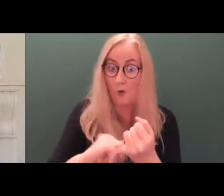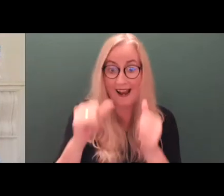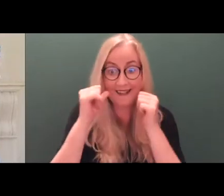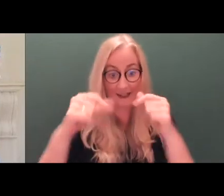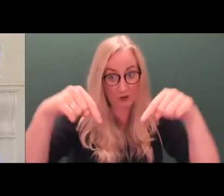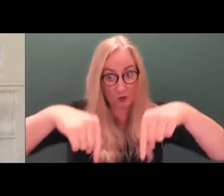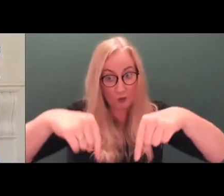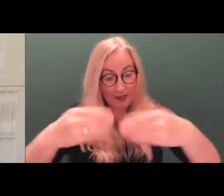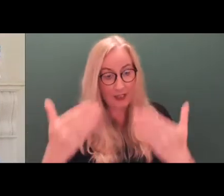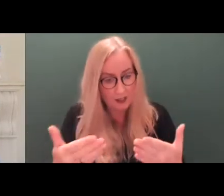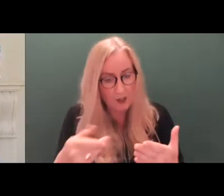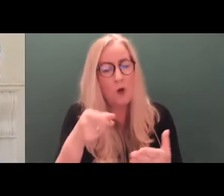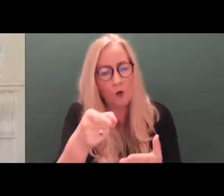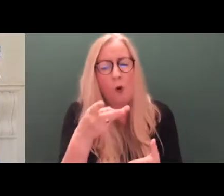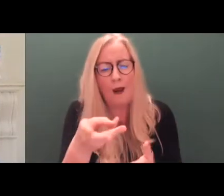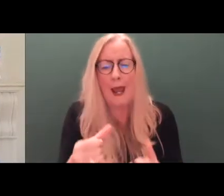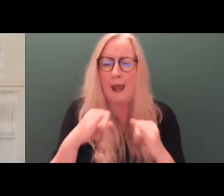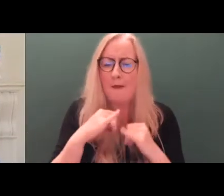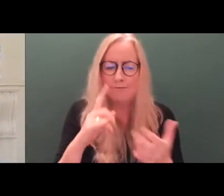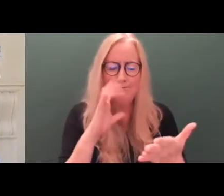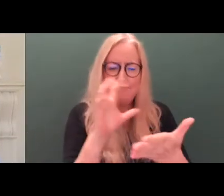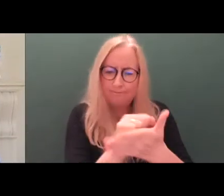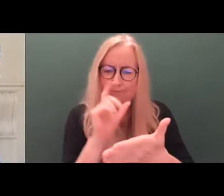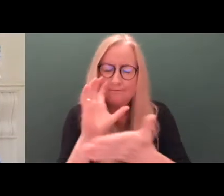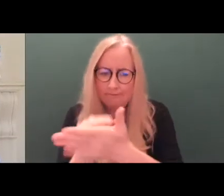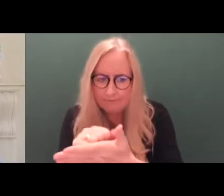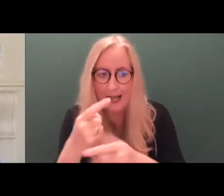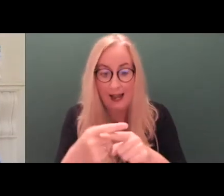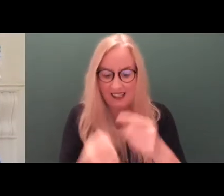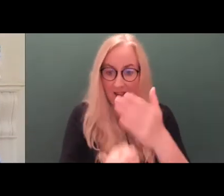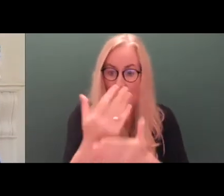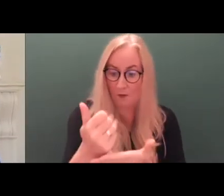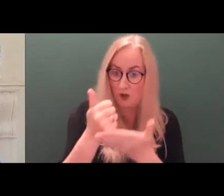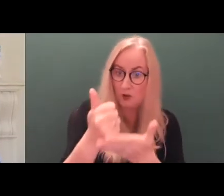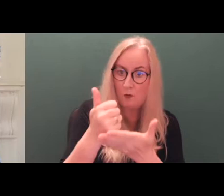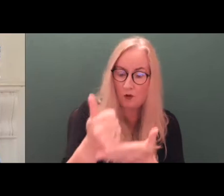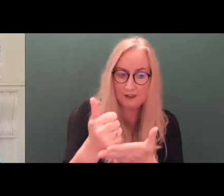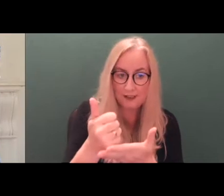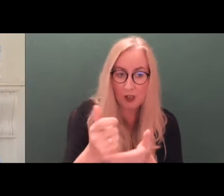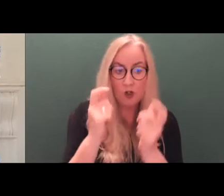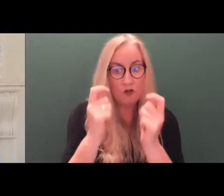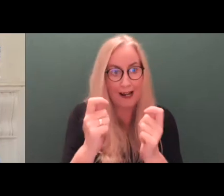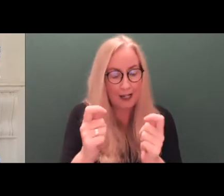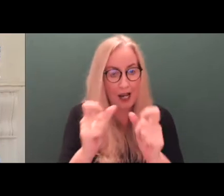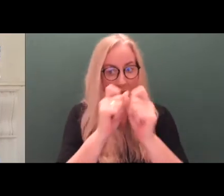will be further able to identify and develop the supports, training and awareness raising that is